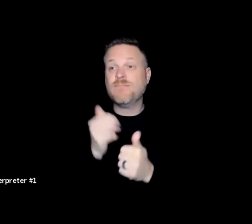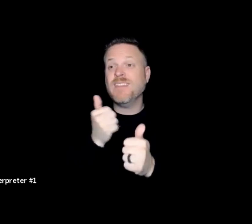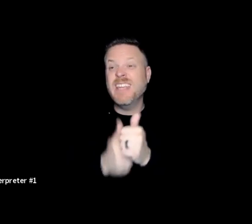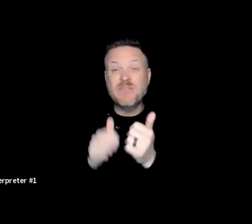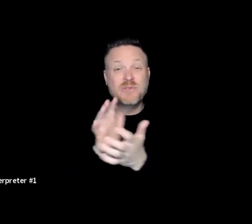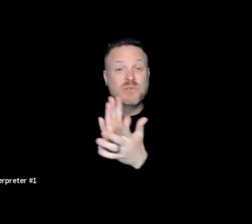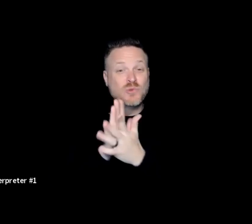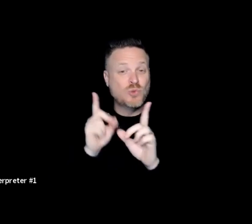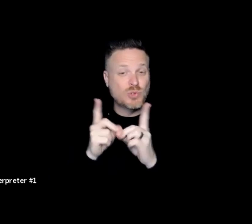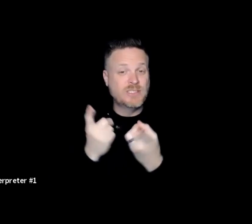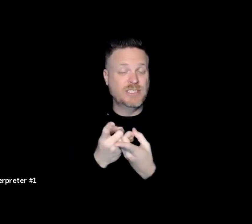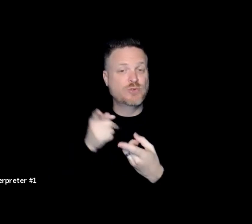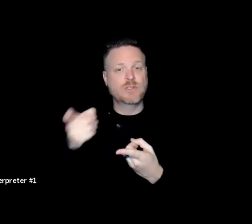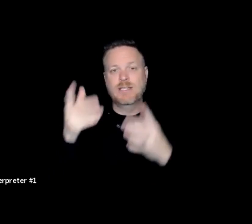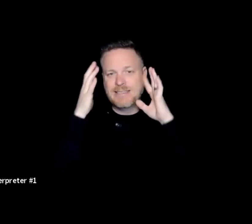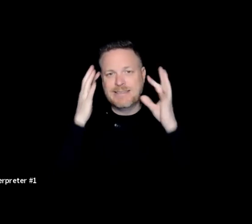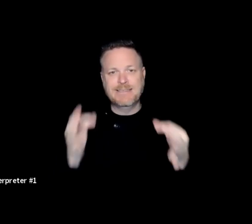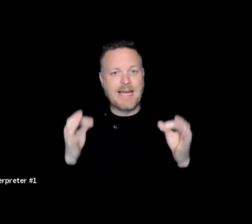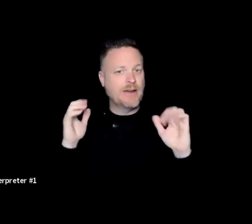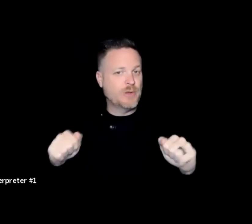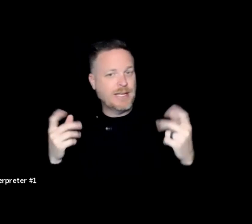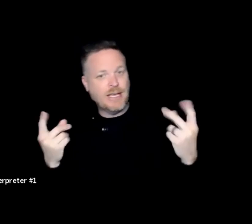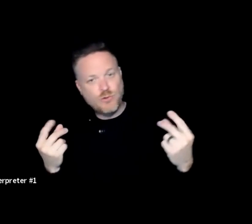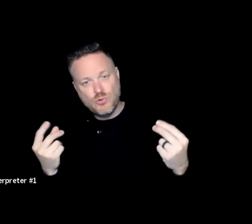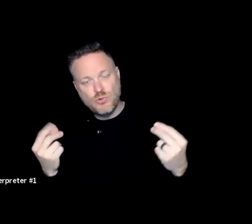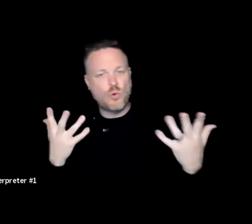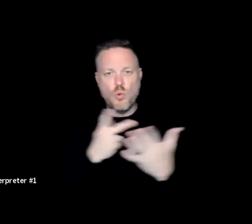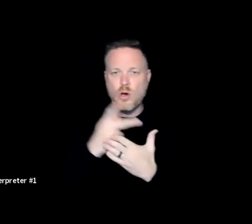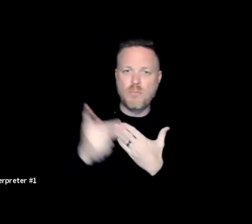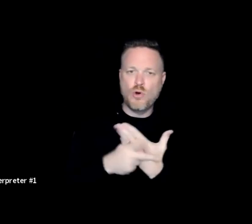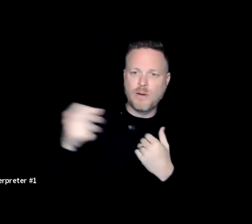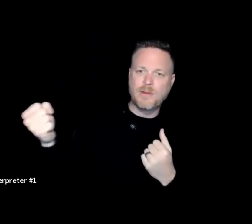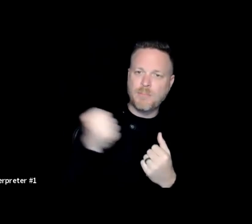decide what they can do, what program they want to bring in, what they can afford.